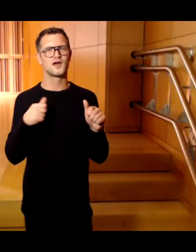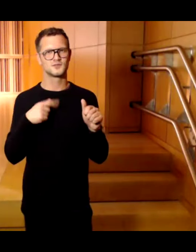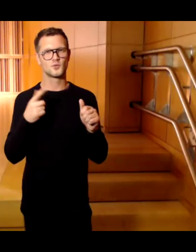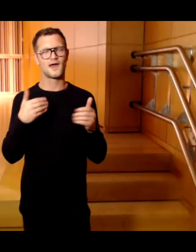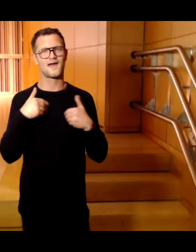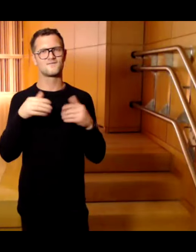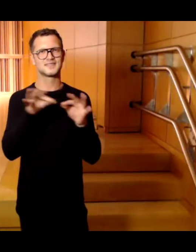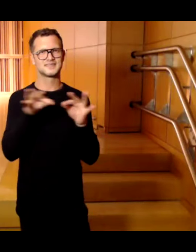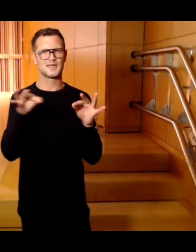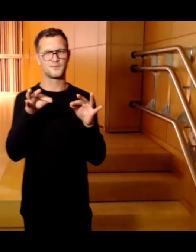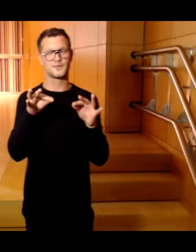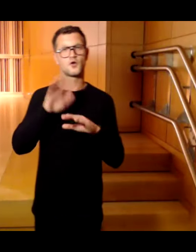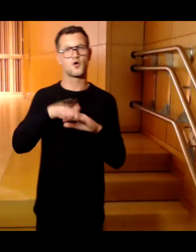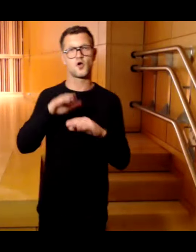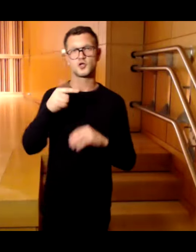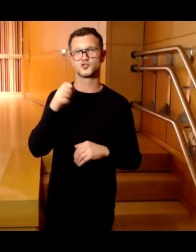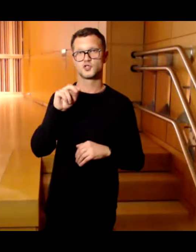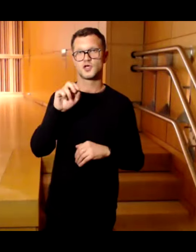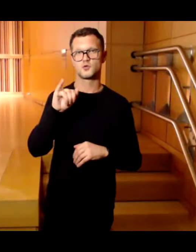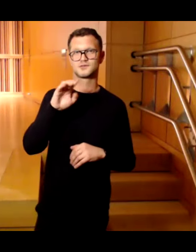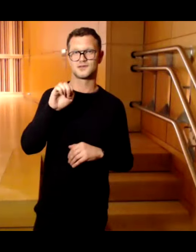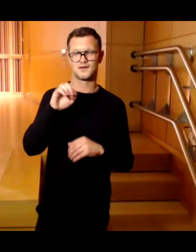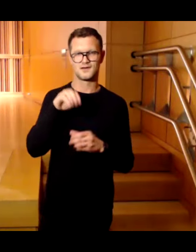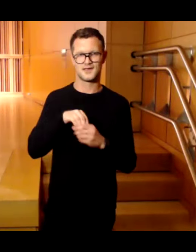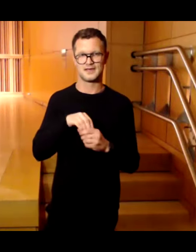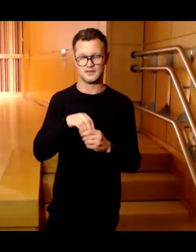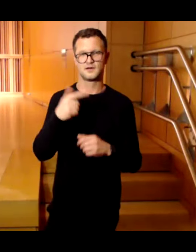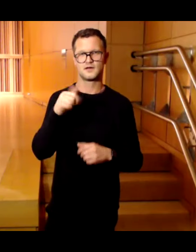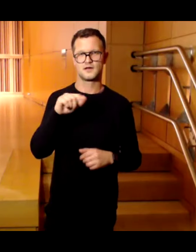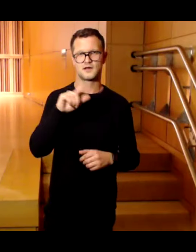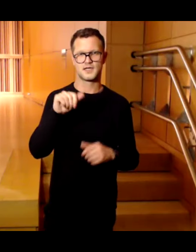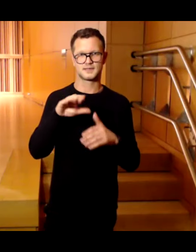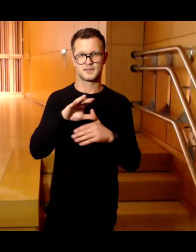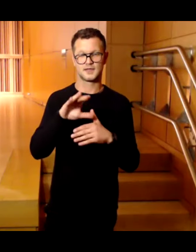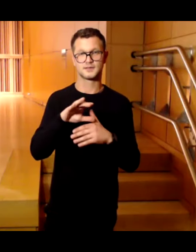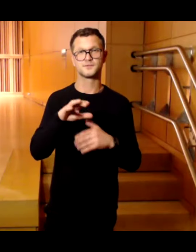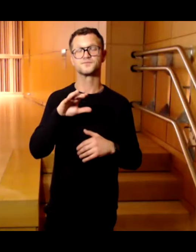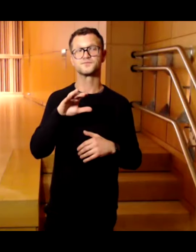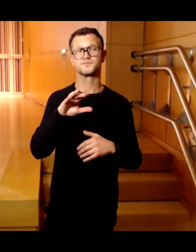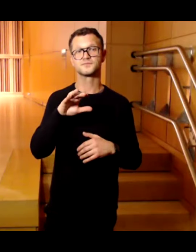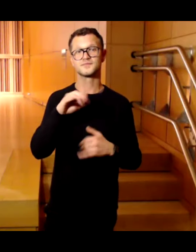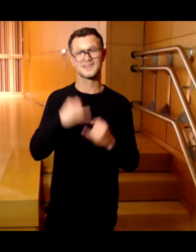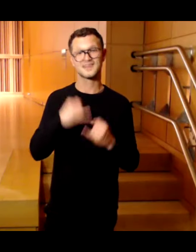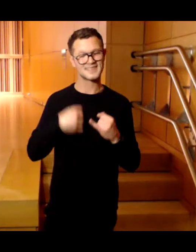genocide in Gaza. Lastly, I think about Robert's multi-year engagement.